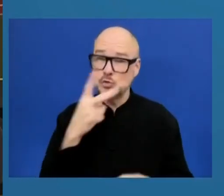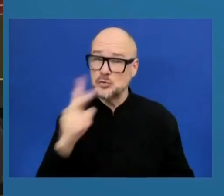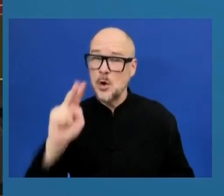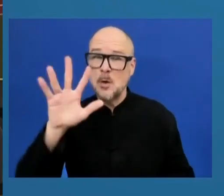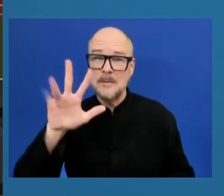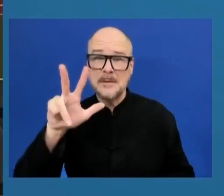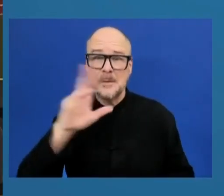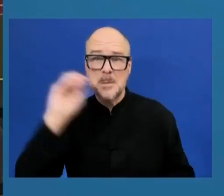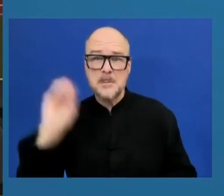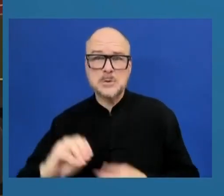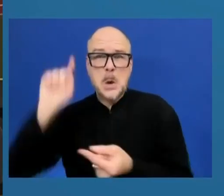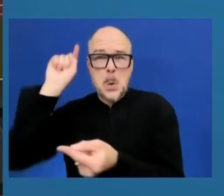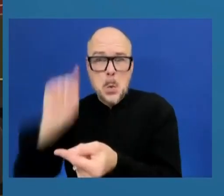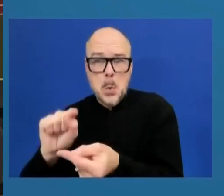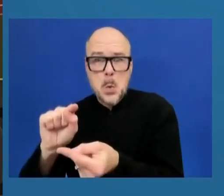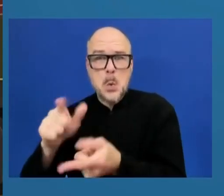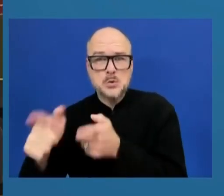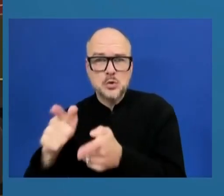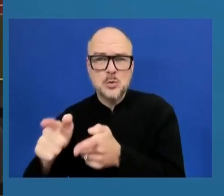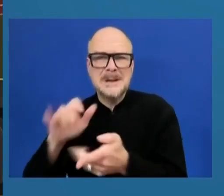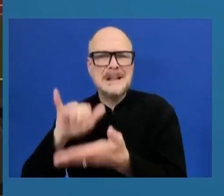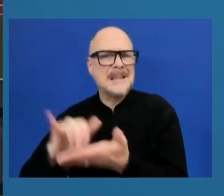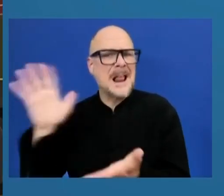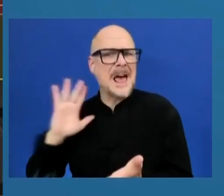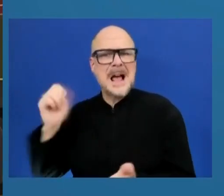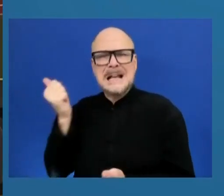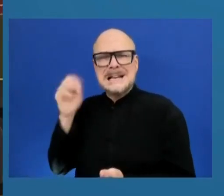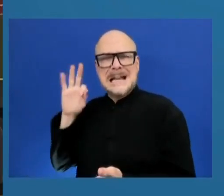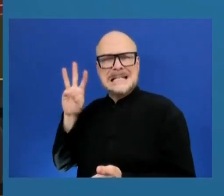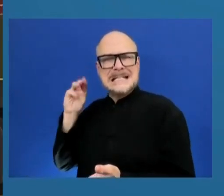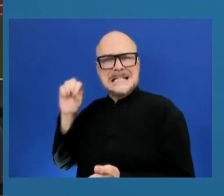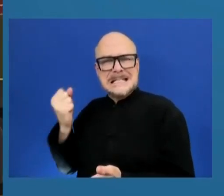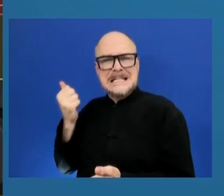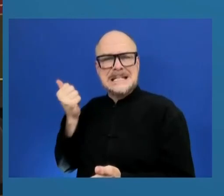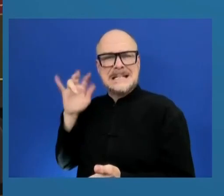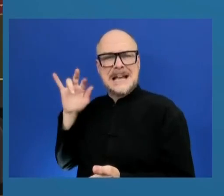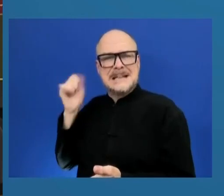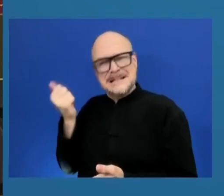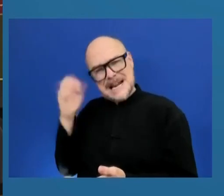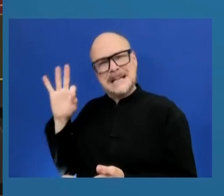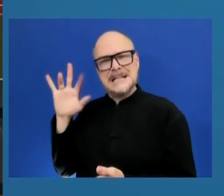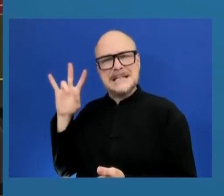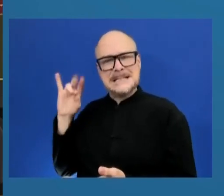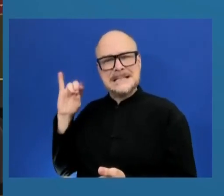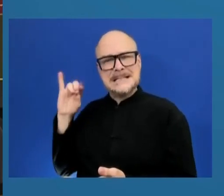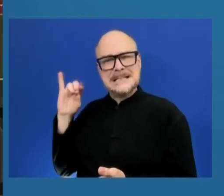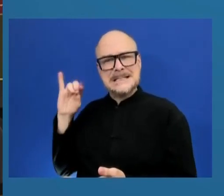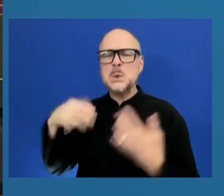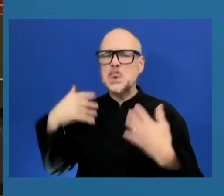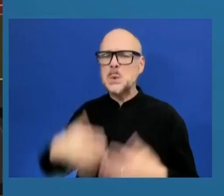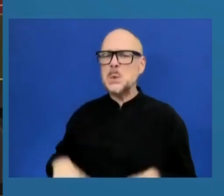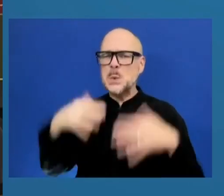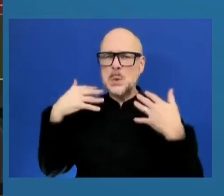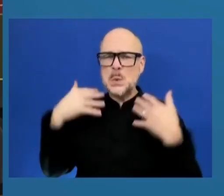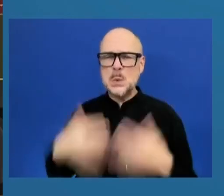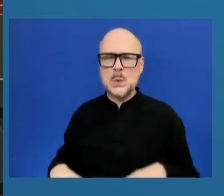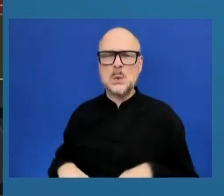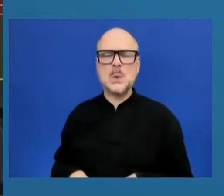We are down to numbers back since the 60s and 70s, so that's quite extraordinary. All right, we're gonna move to off topics. Austin and psychology.